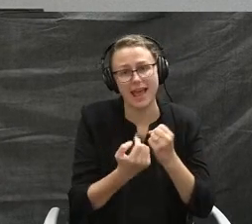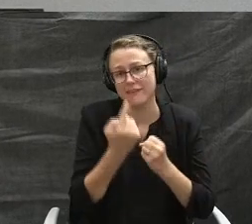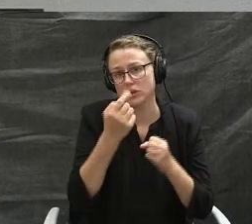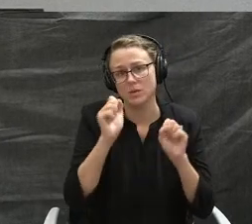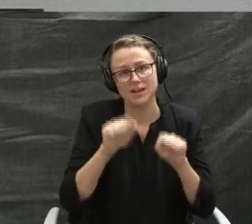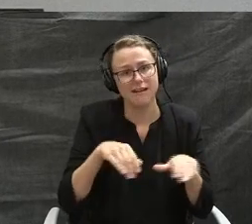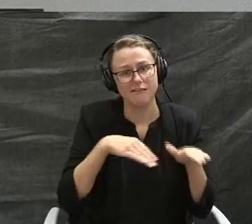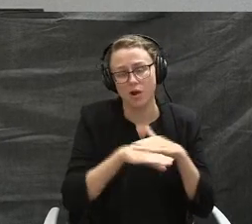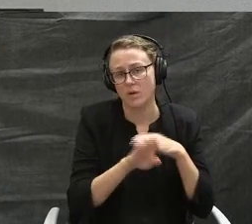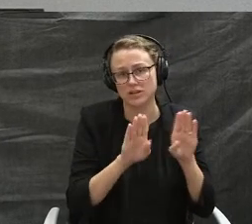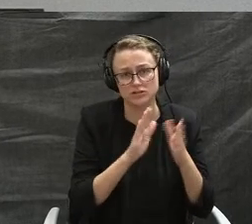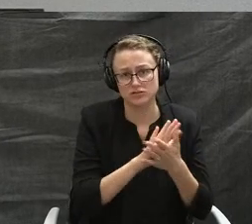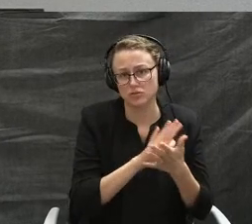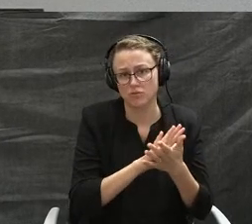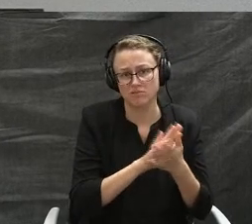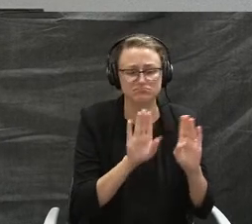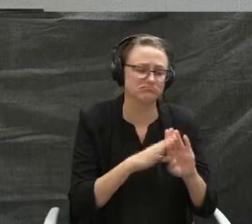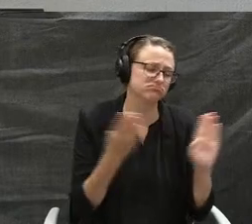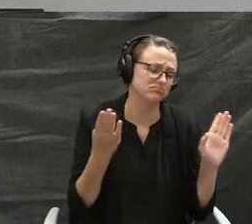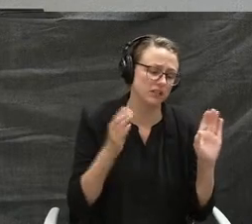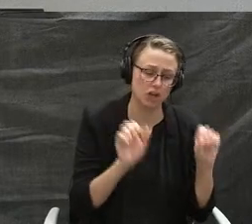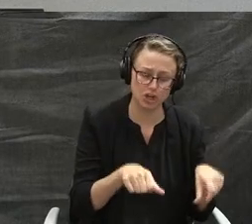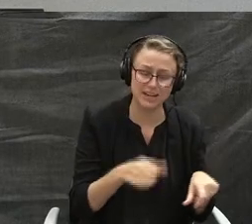if it's I think 10 to 20.